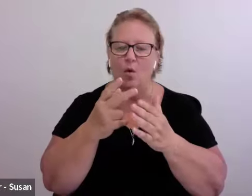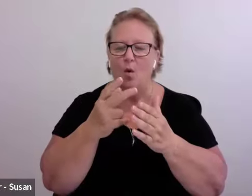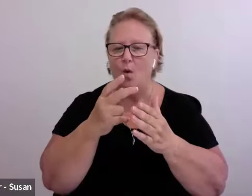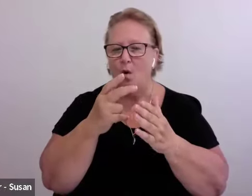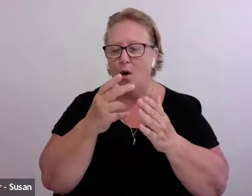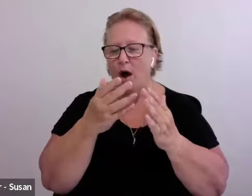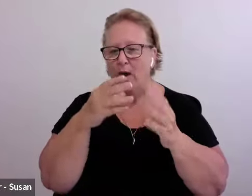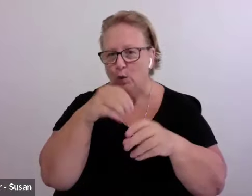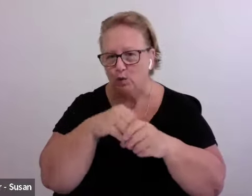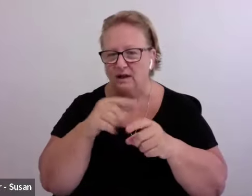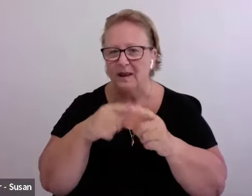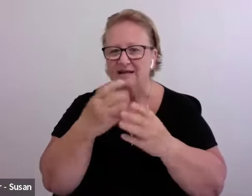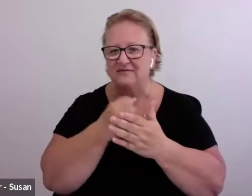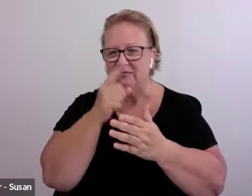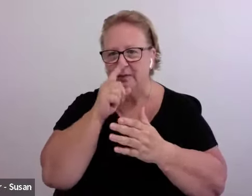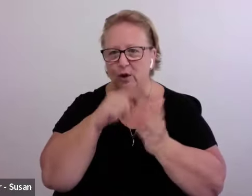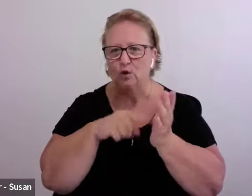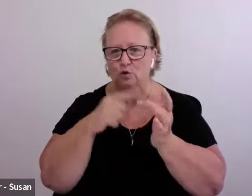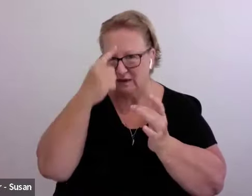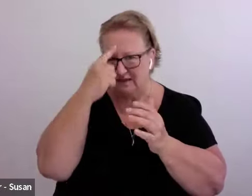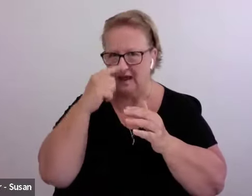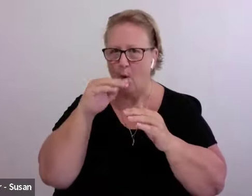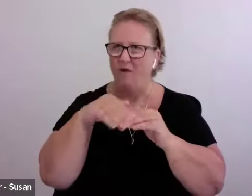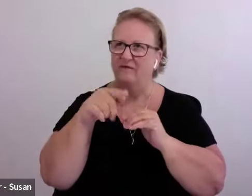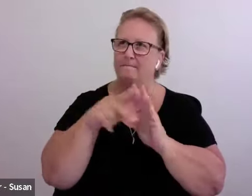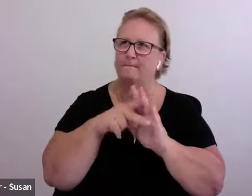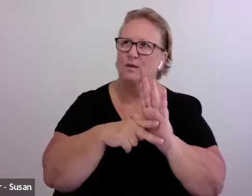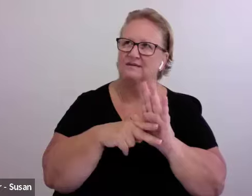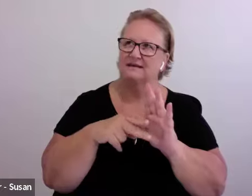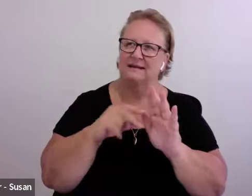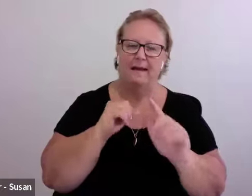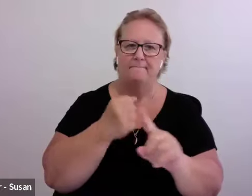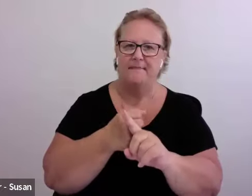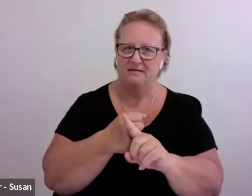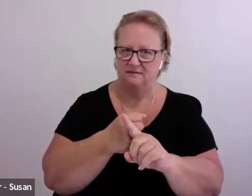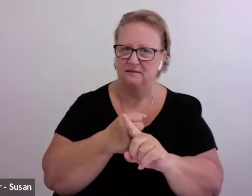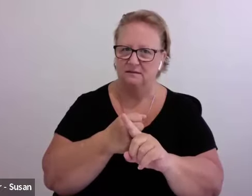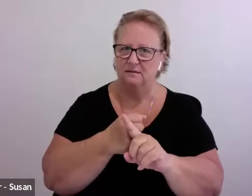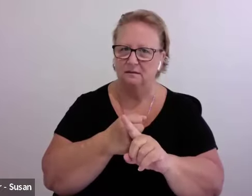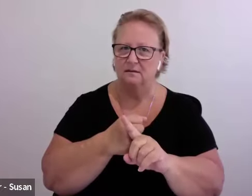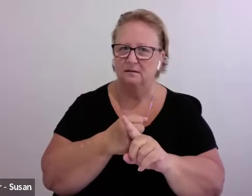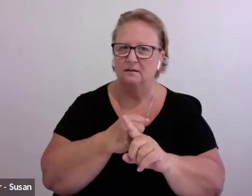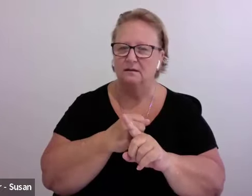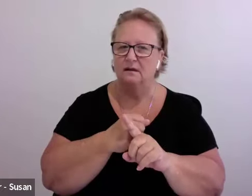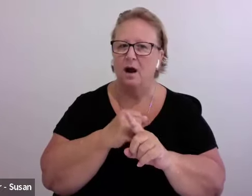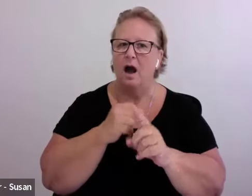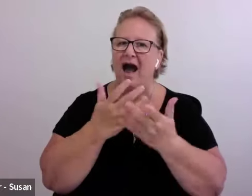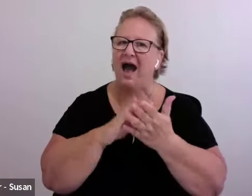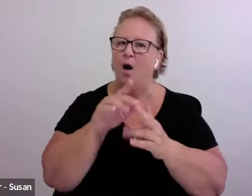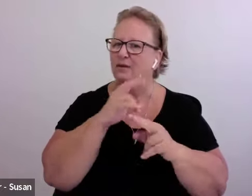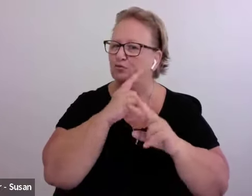one focused on accessible and inclusive communities and another on safety of people with disability to help